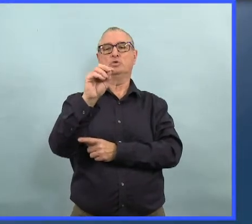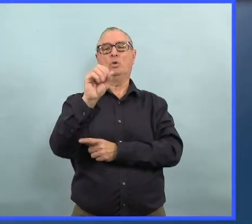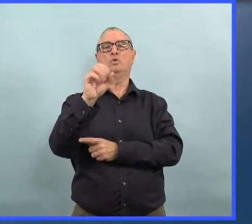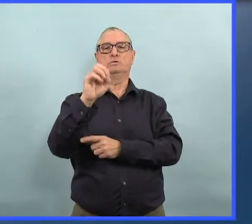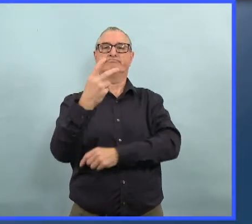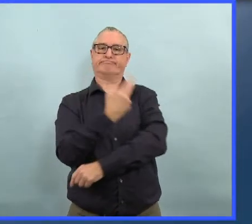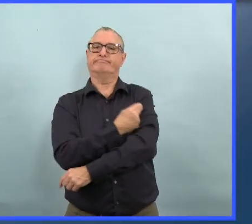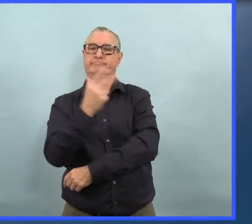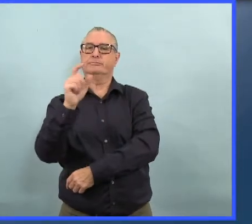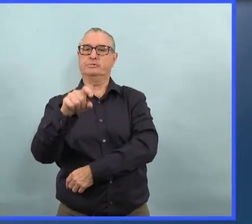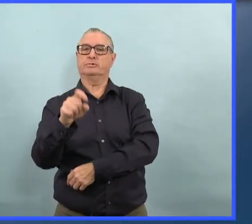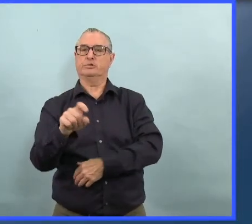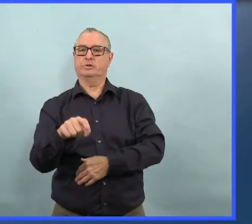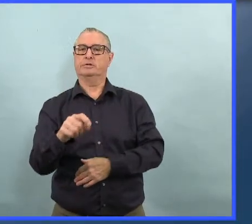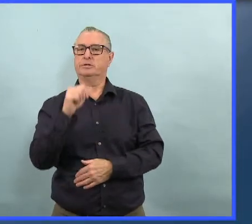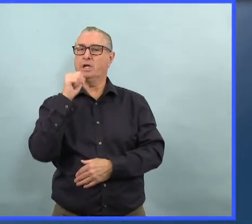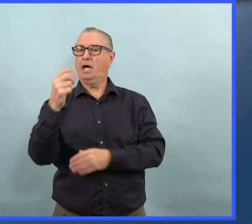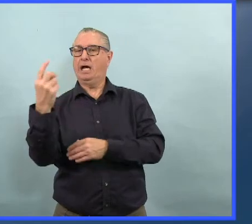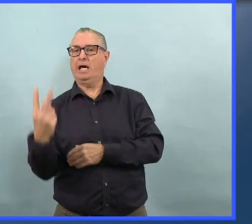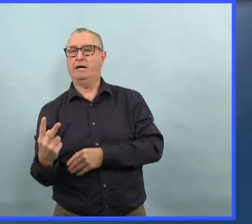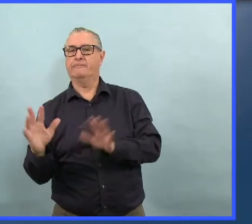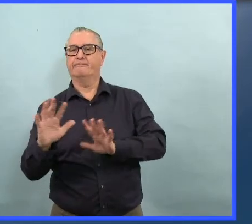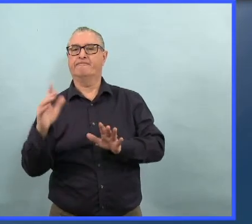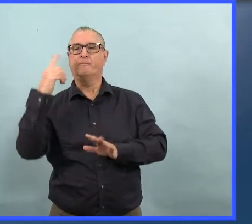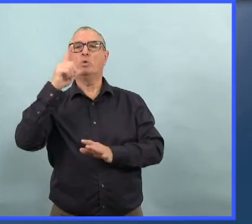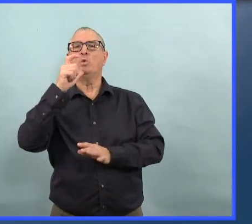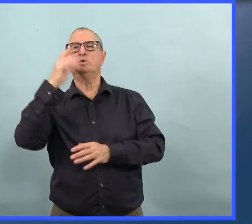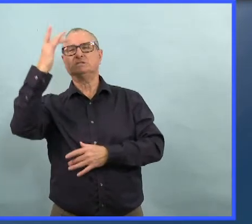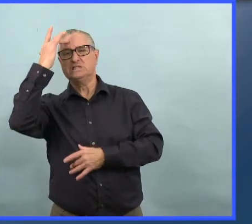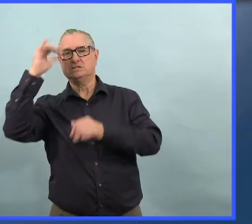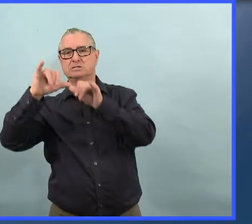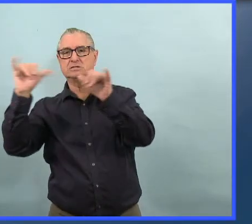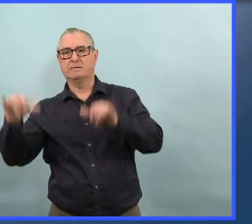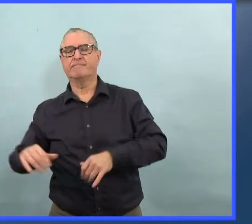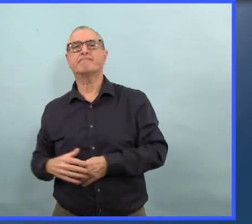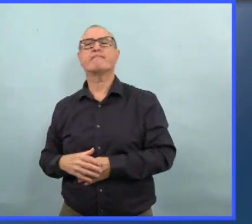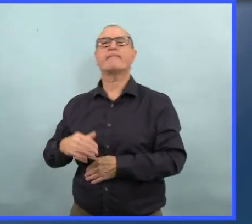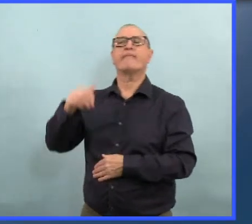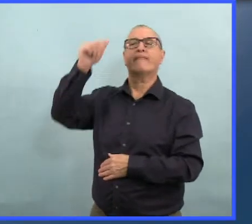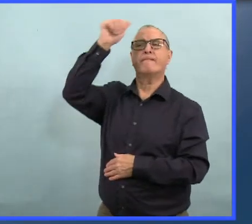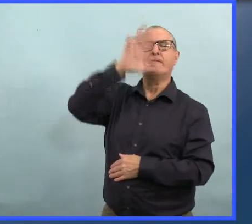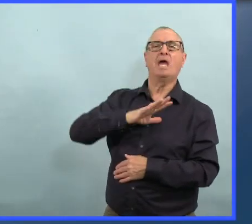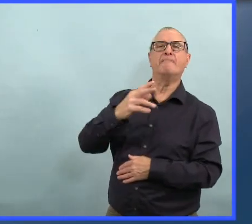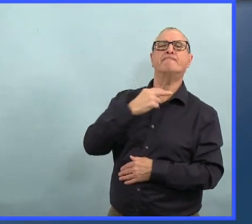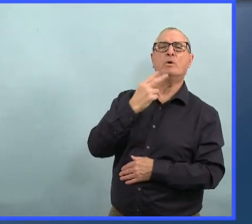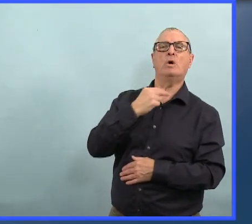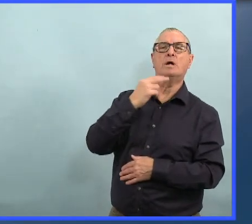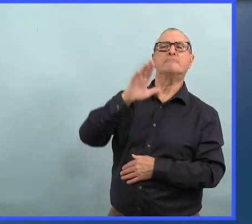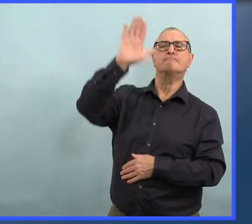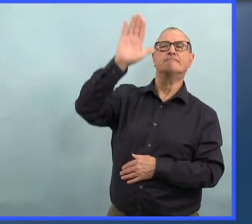dr russon what gives you the confidence that the restrictions we have in place now are enough